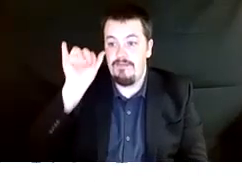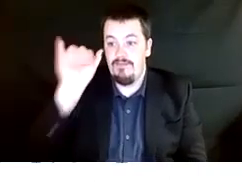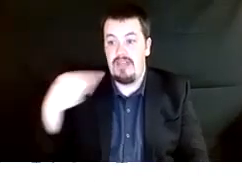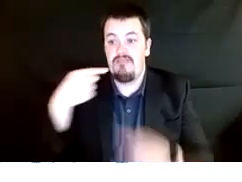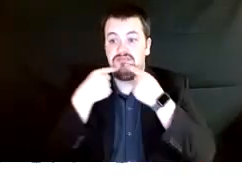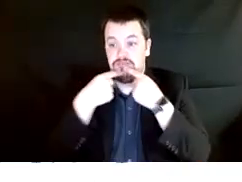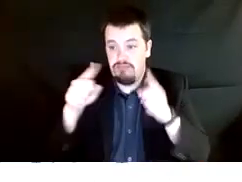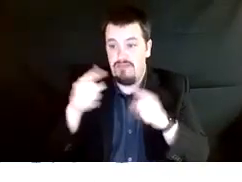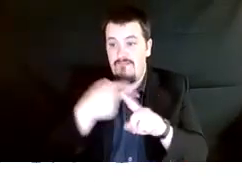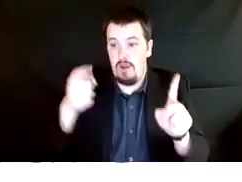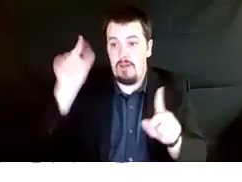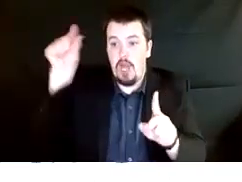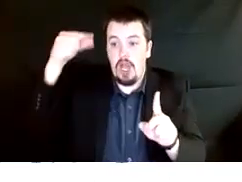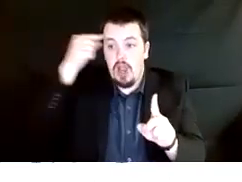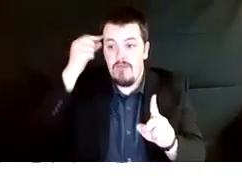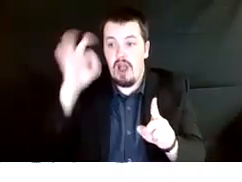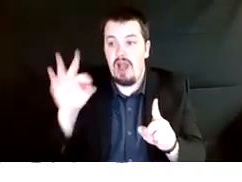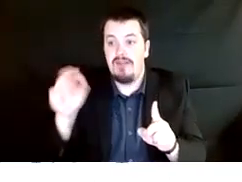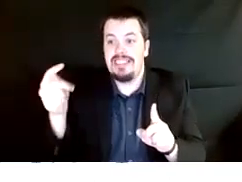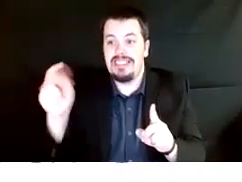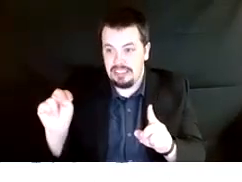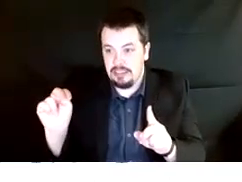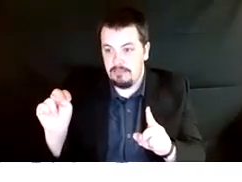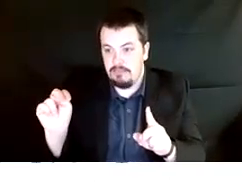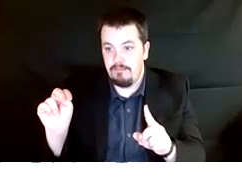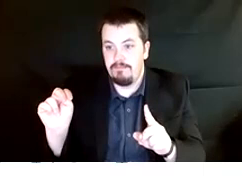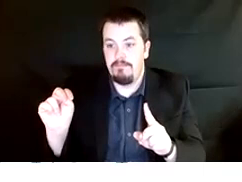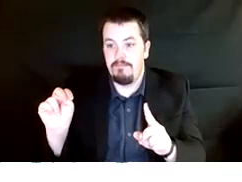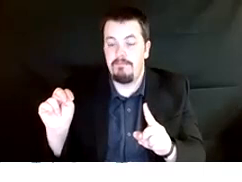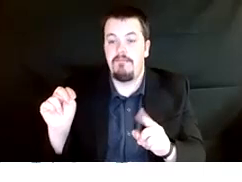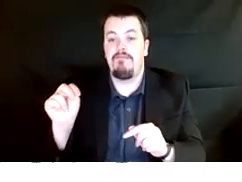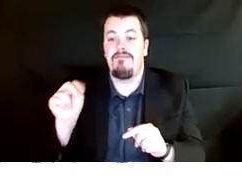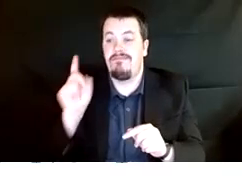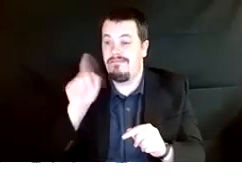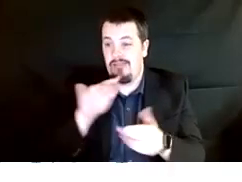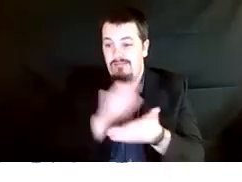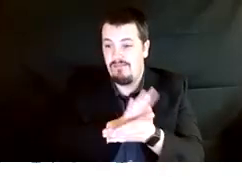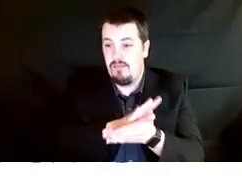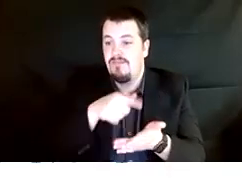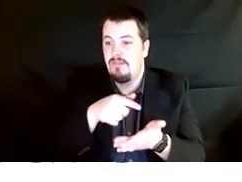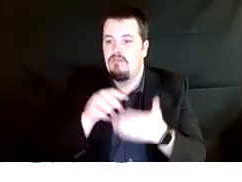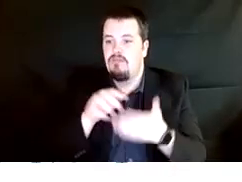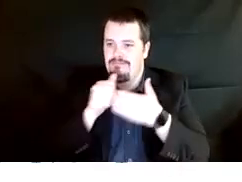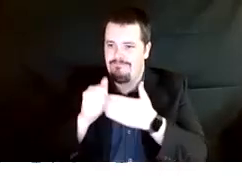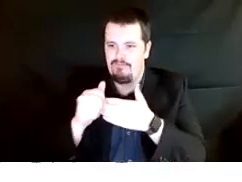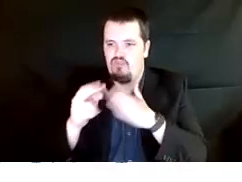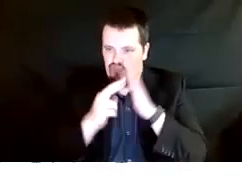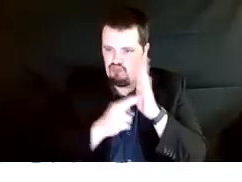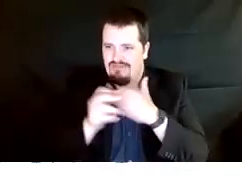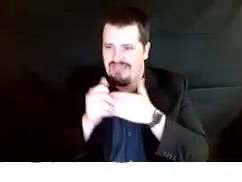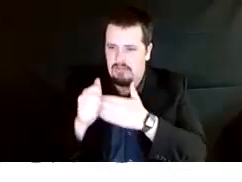of Tennessee... so what this was uh was actual guidance from the Department of Health and the